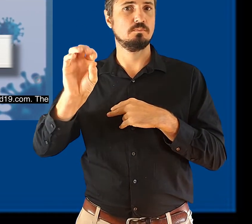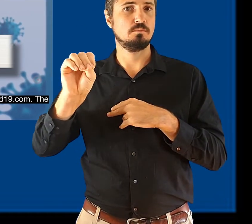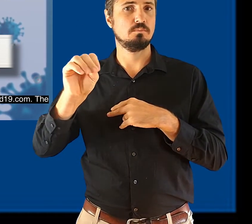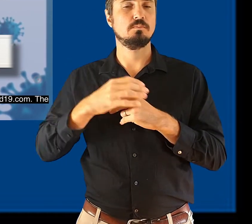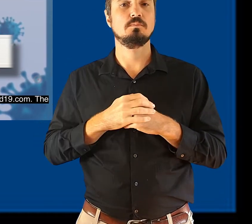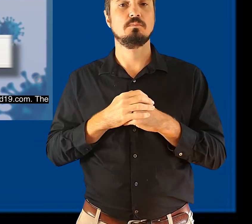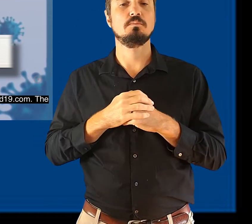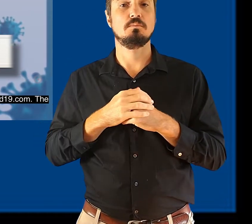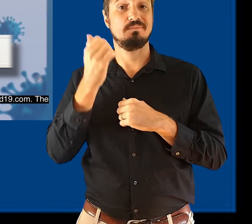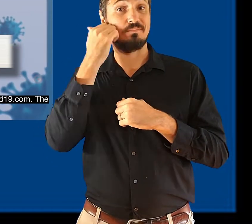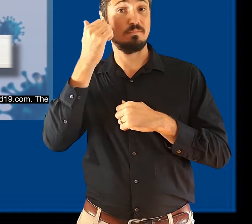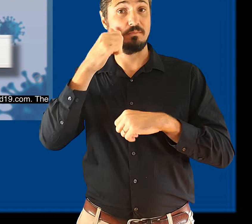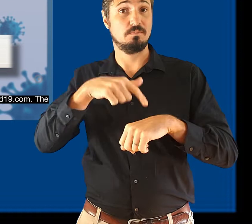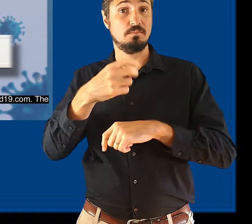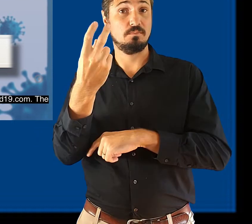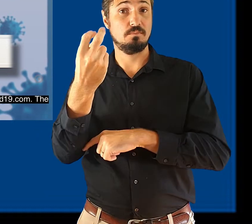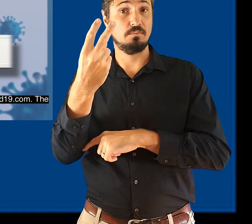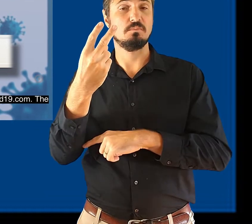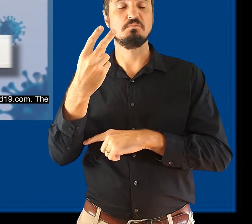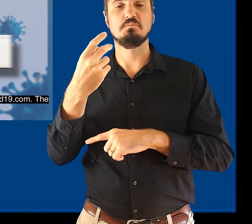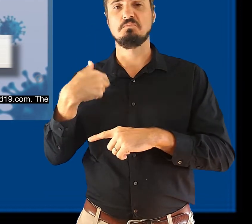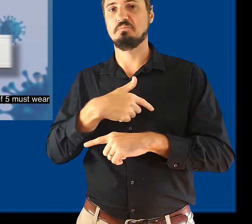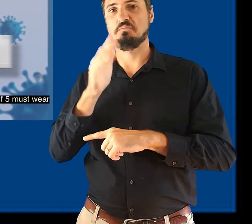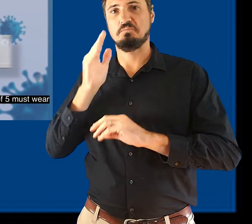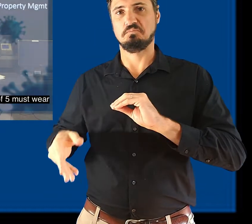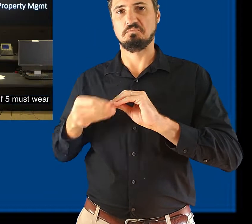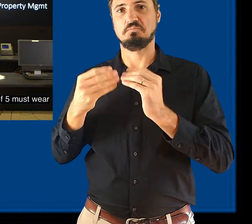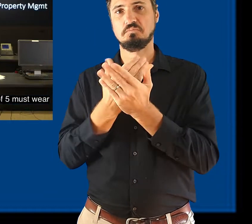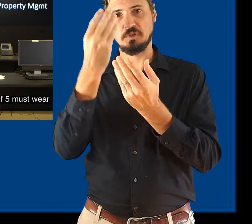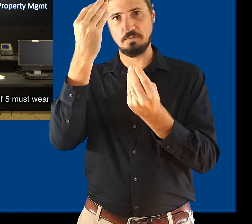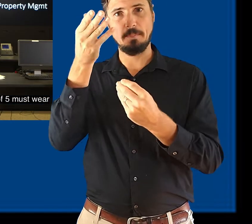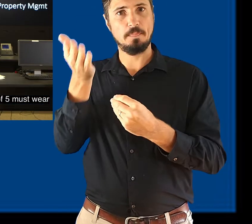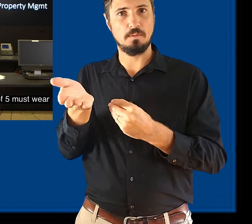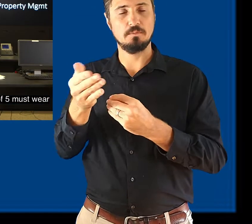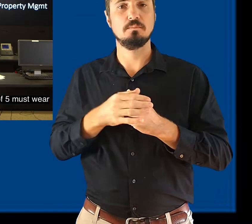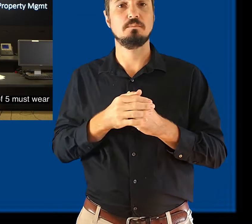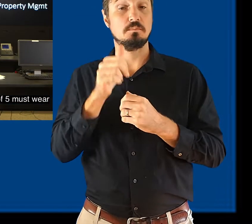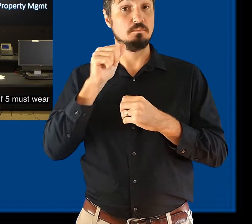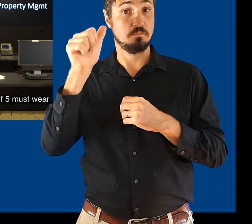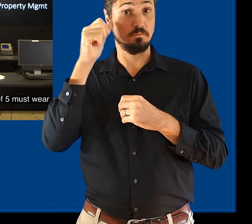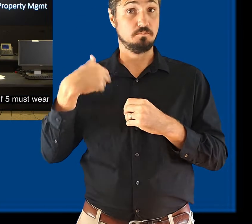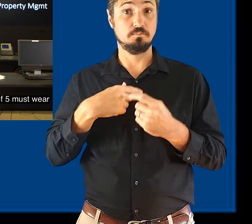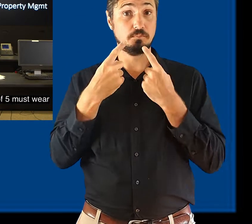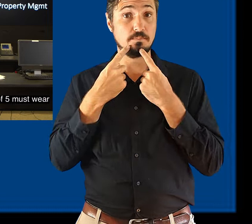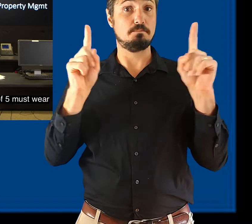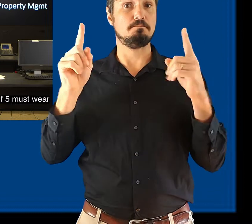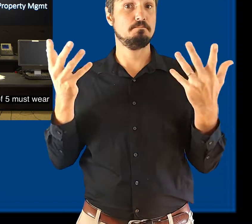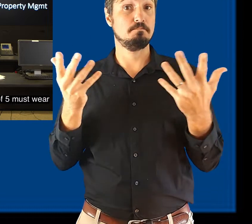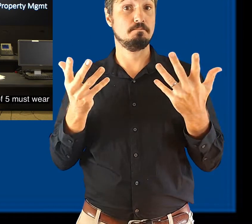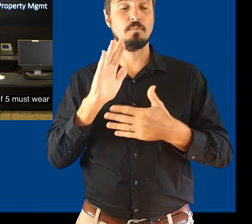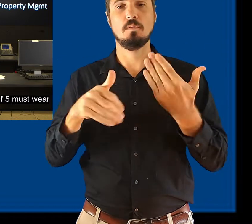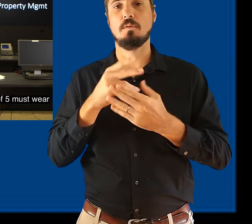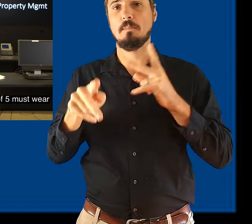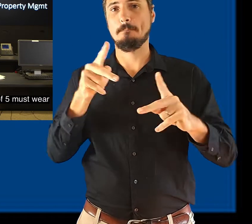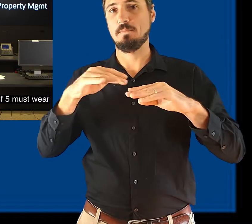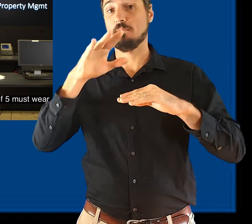As we announced on yesterday’s update, starting today, all persons over the age of 5 must wear a cloth covering over their face when outside in public.